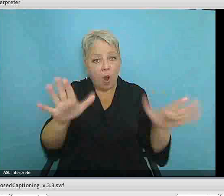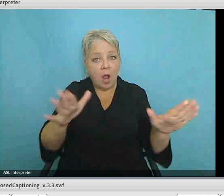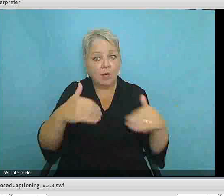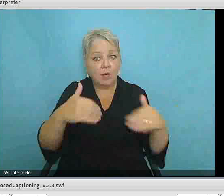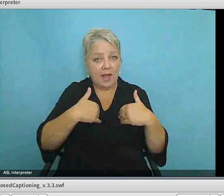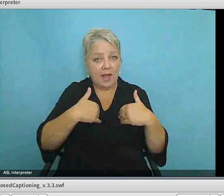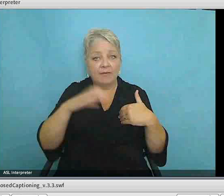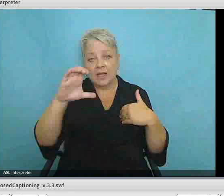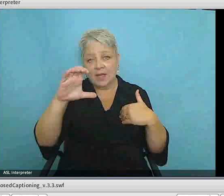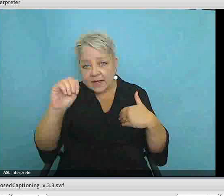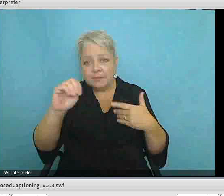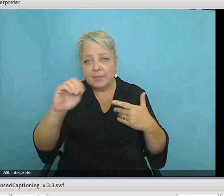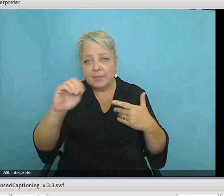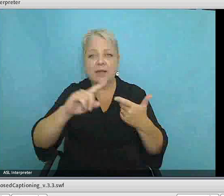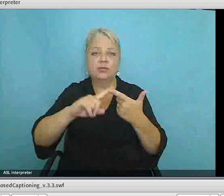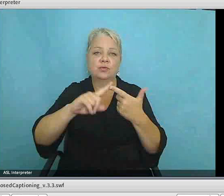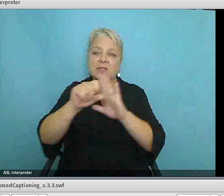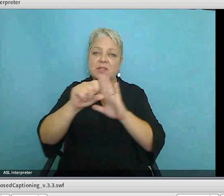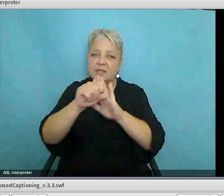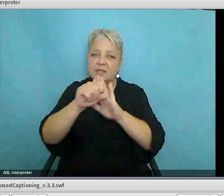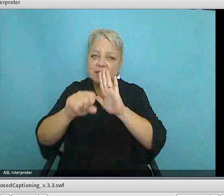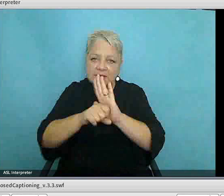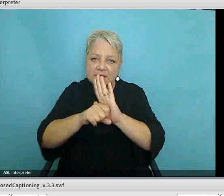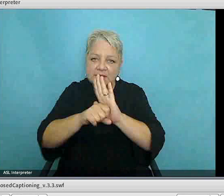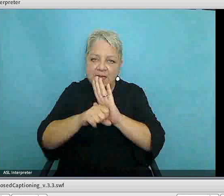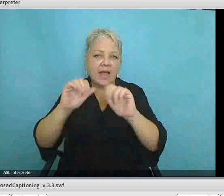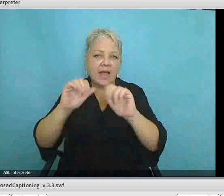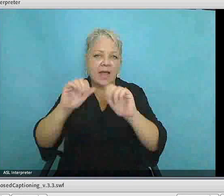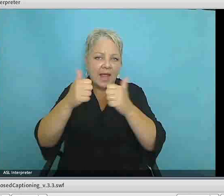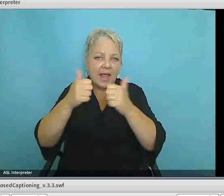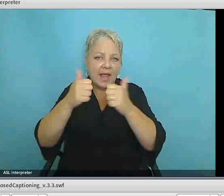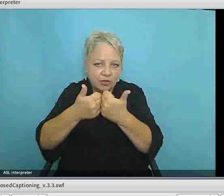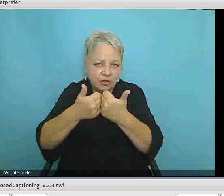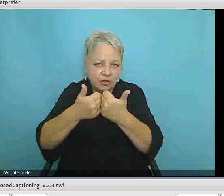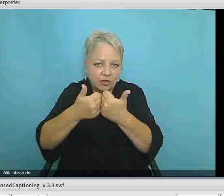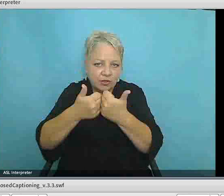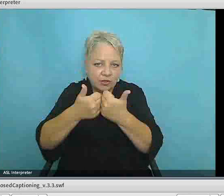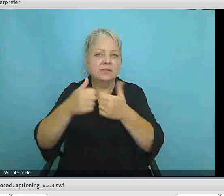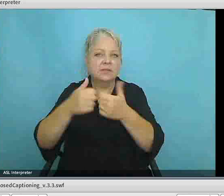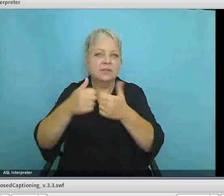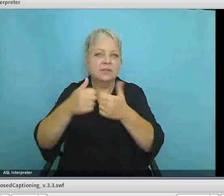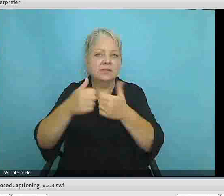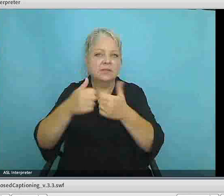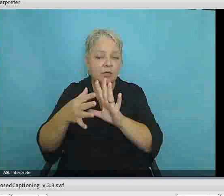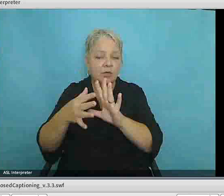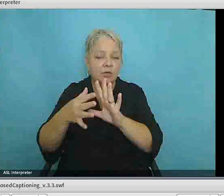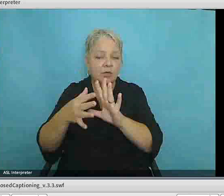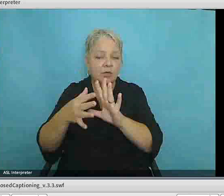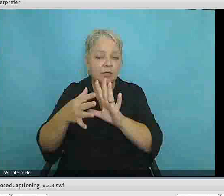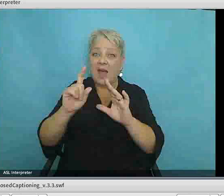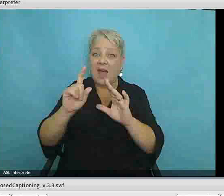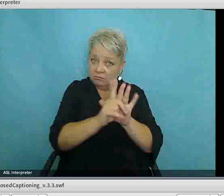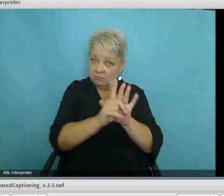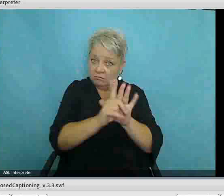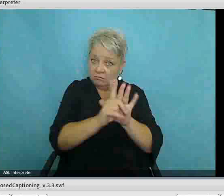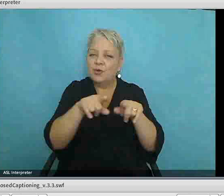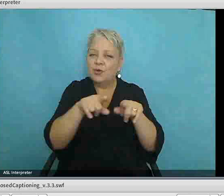In talking to the member or people involved in the member's life, we believe that that